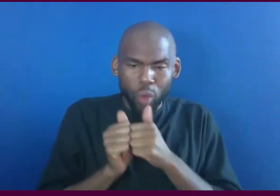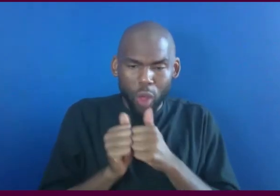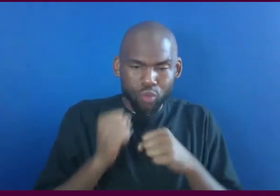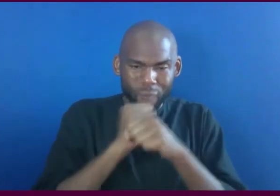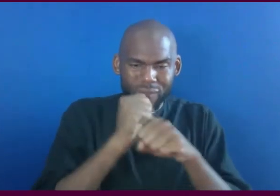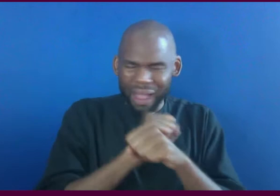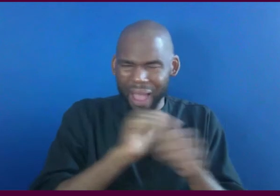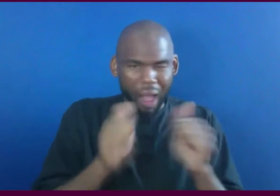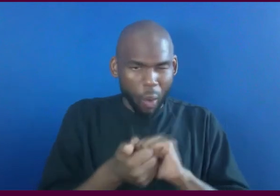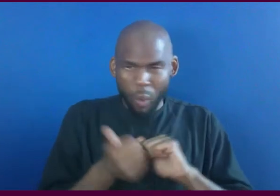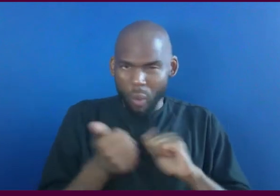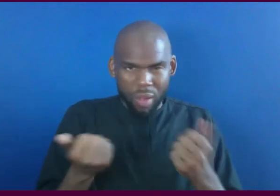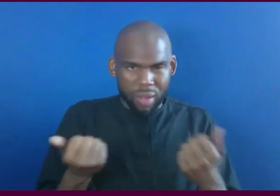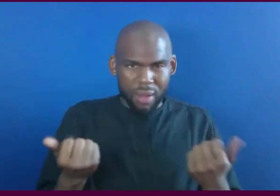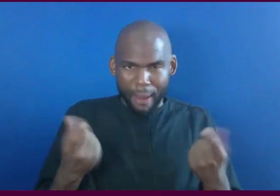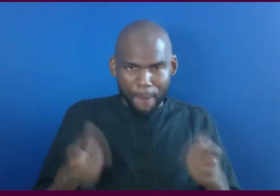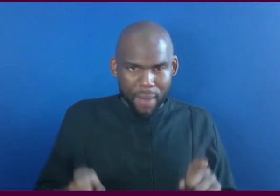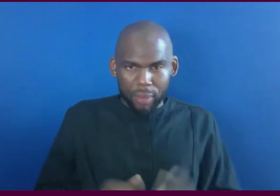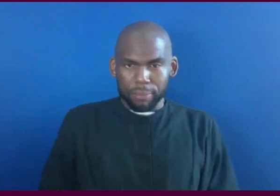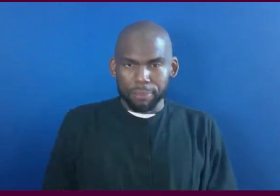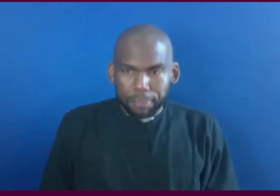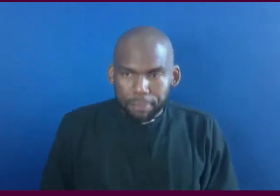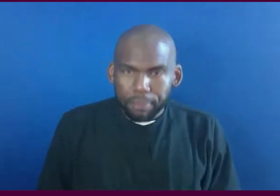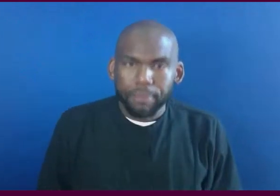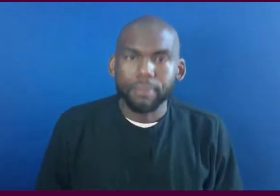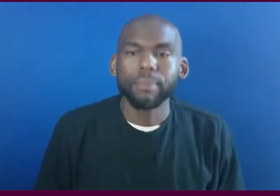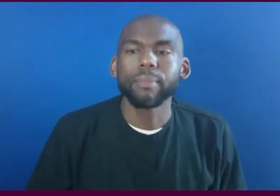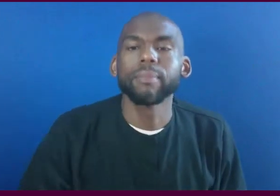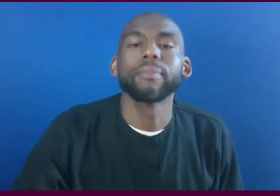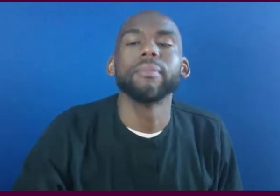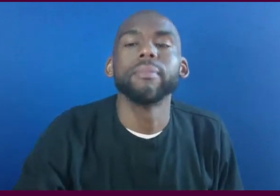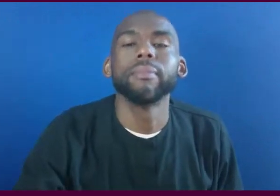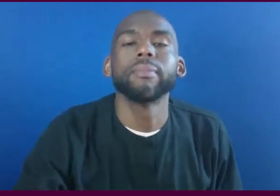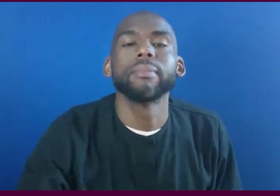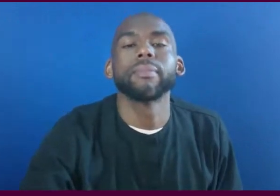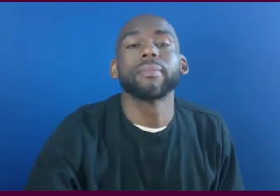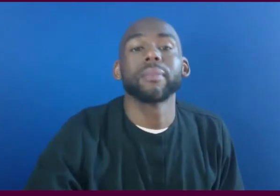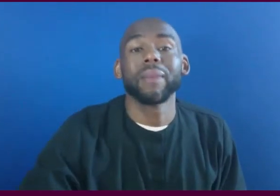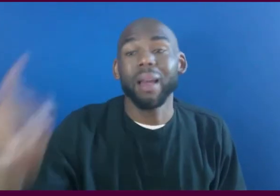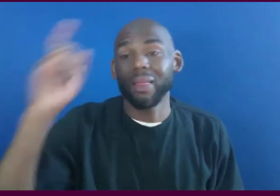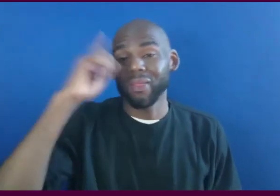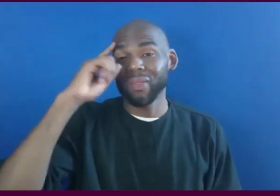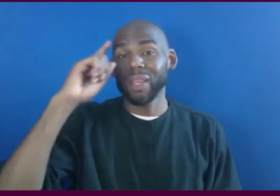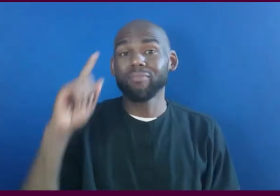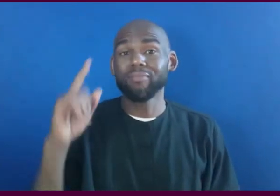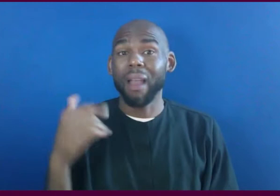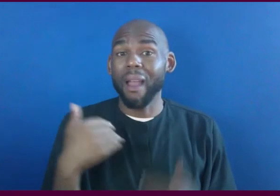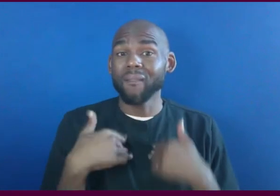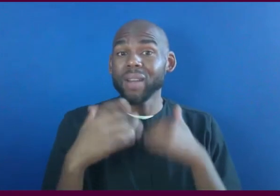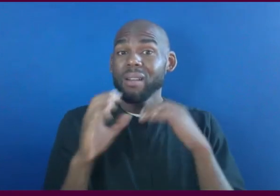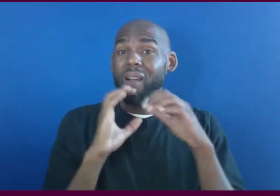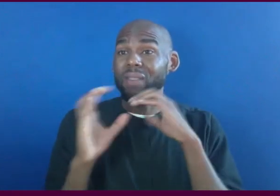How can that start to happen? Nikki Brown-Booker: Well, I think that just having a conversation